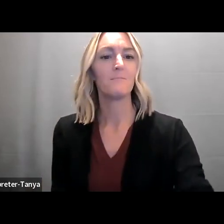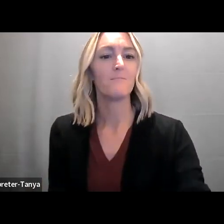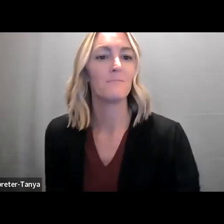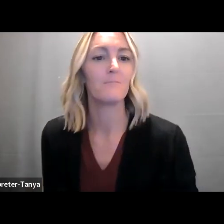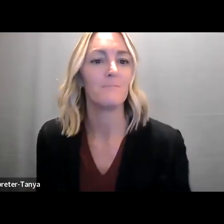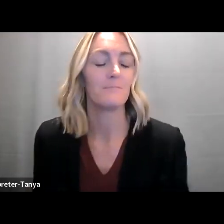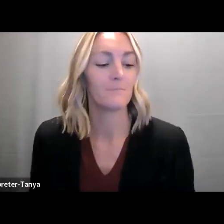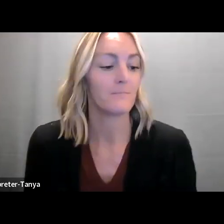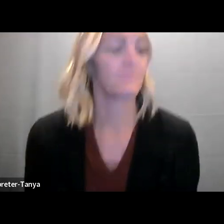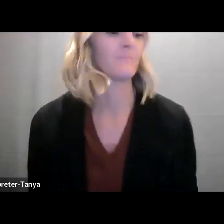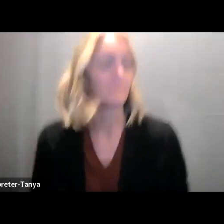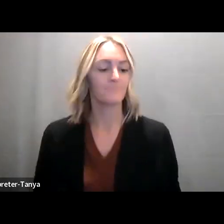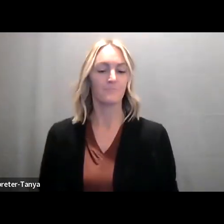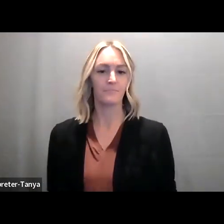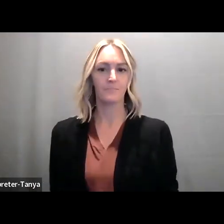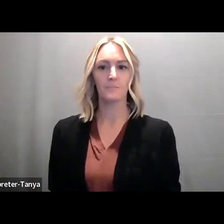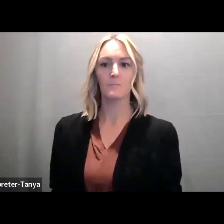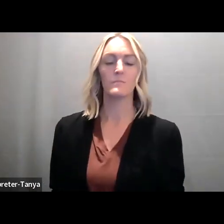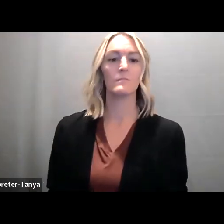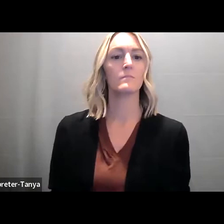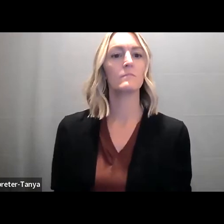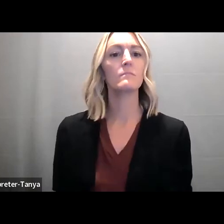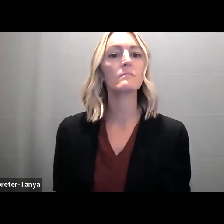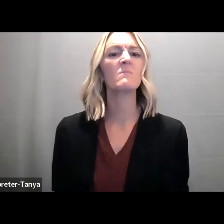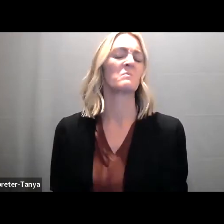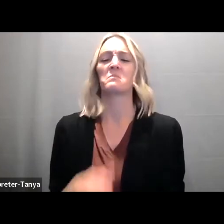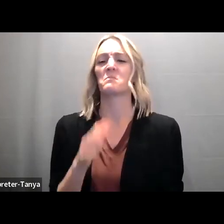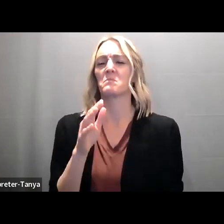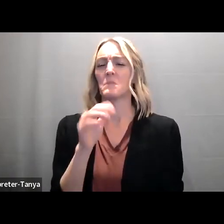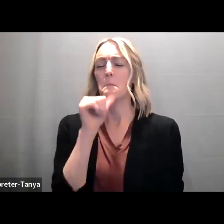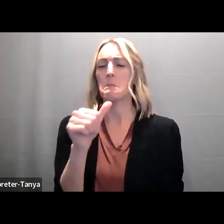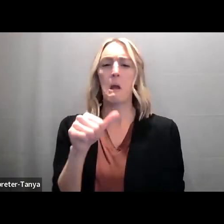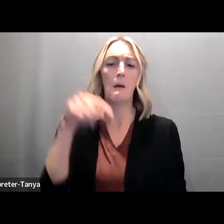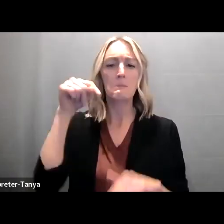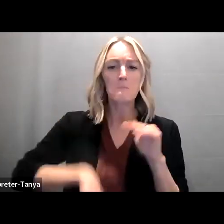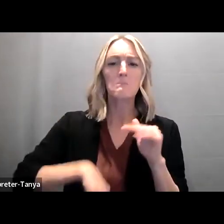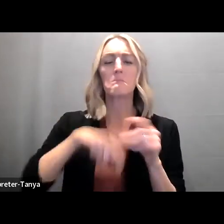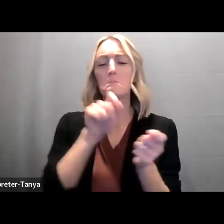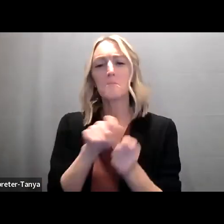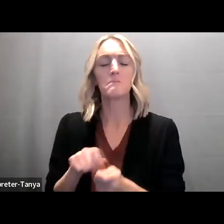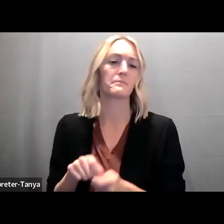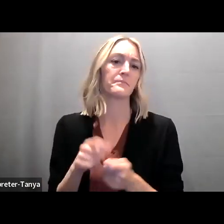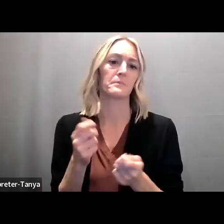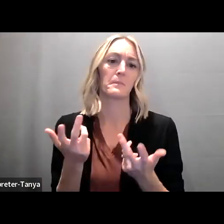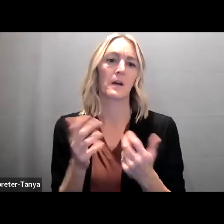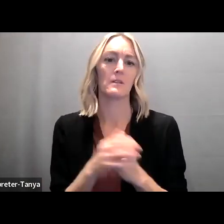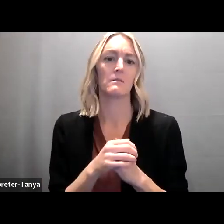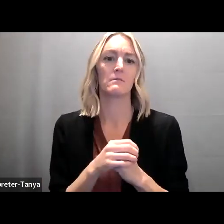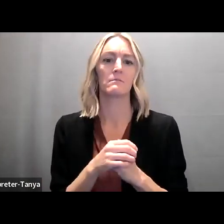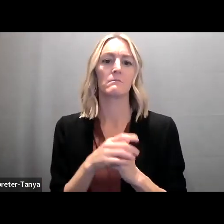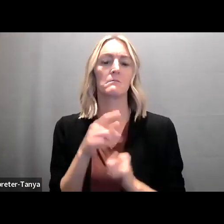This one I won't go into de-A. Lot detail but one ways to dig into and find out your